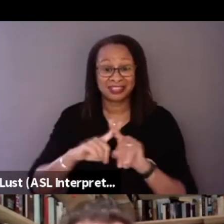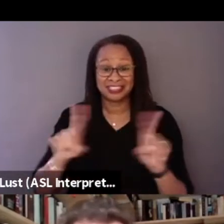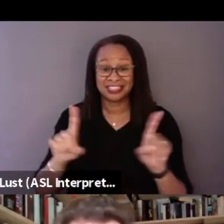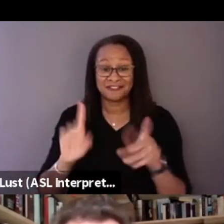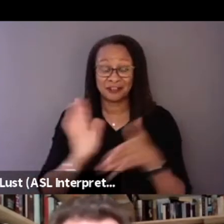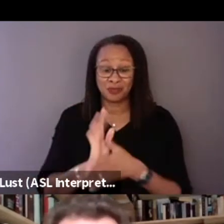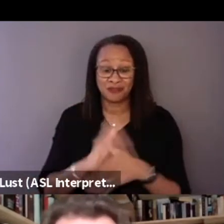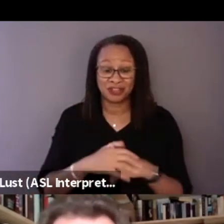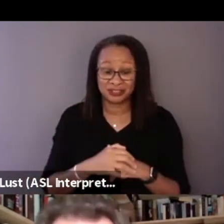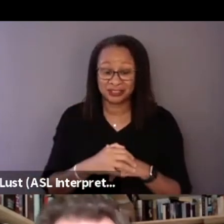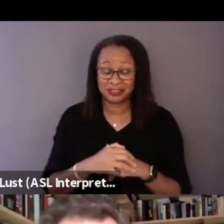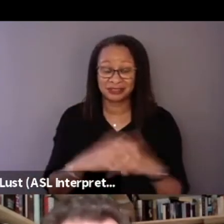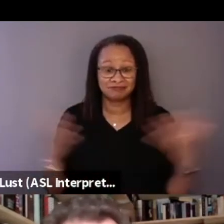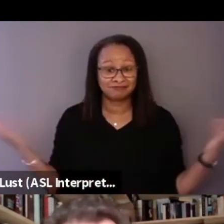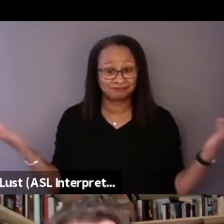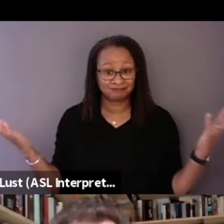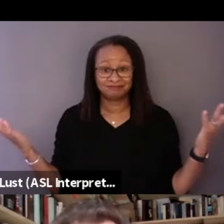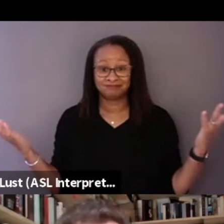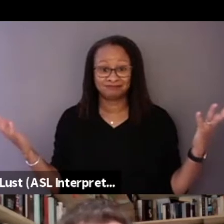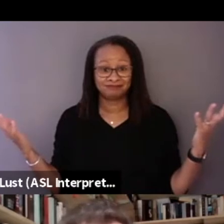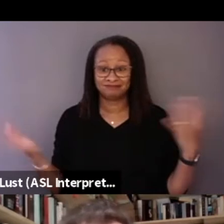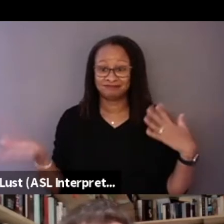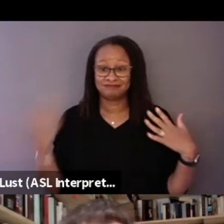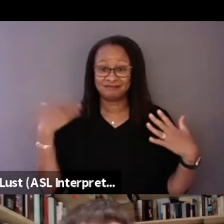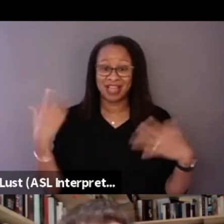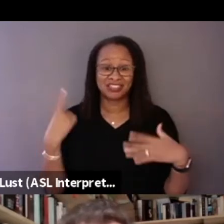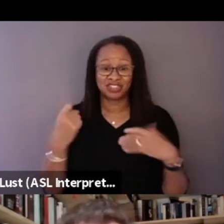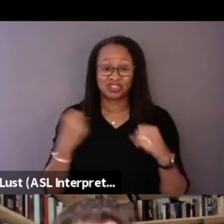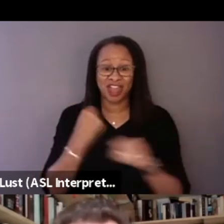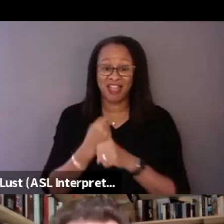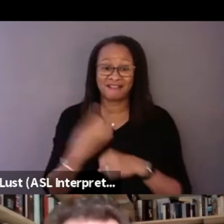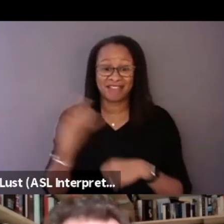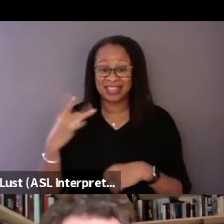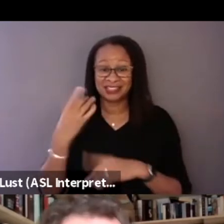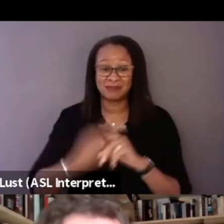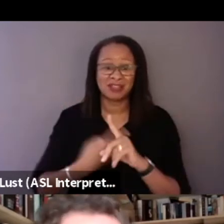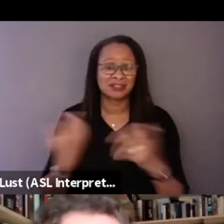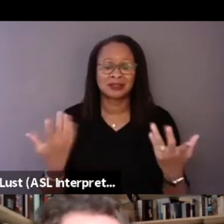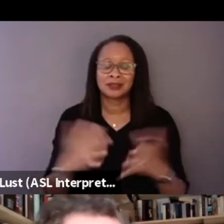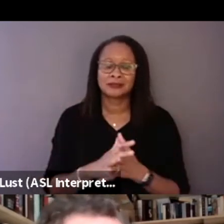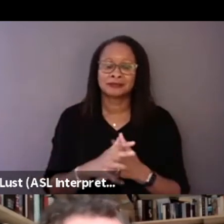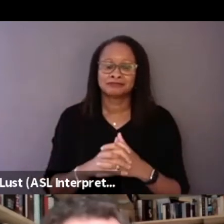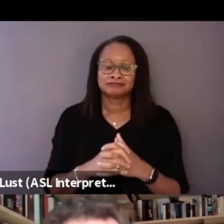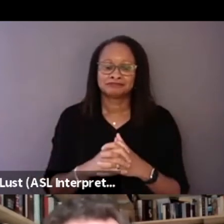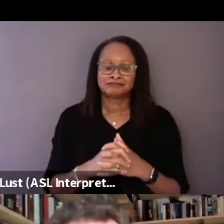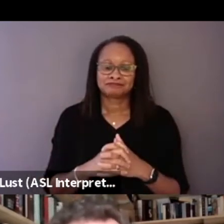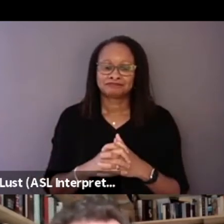probably just over the last like year and a half. So what do you, so when this movie coming out now,